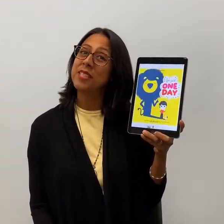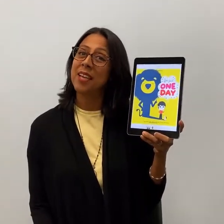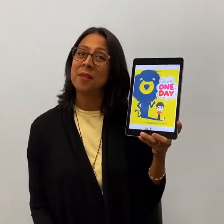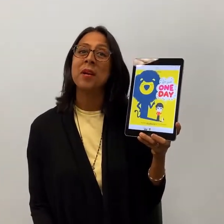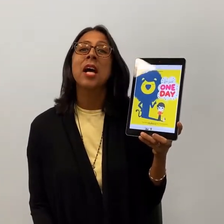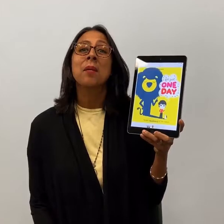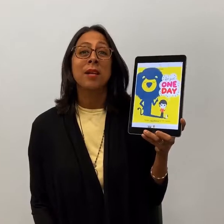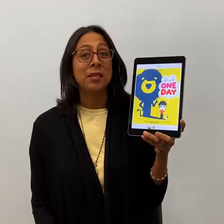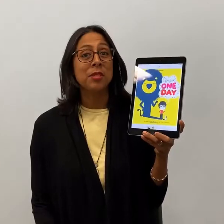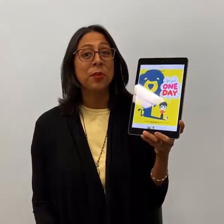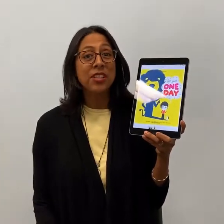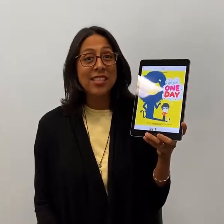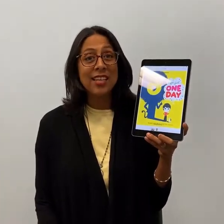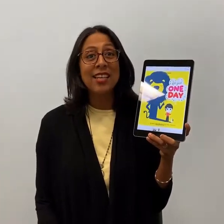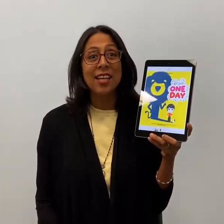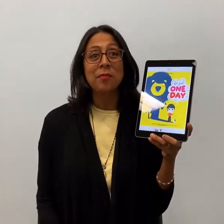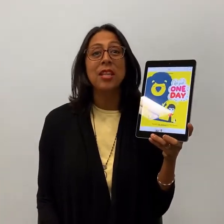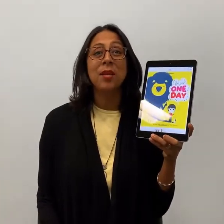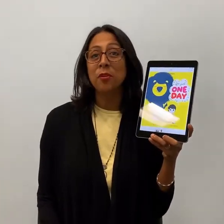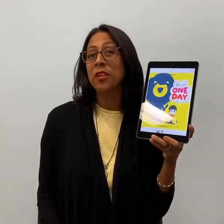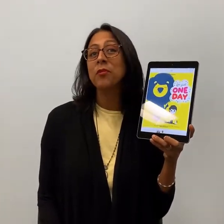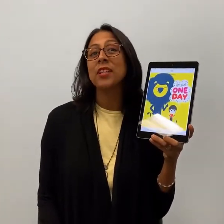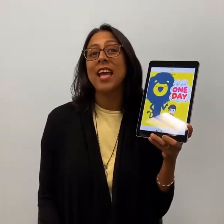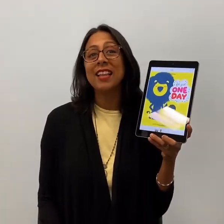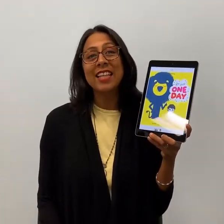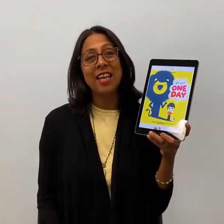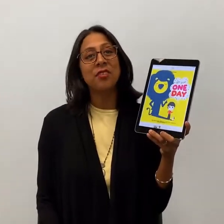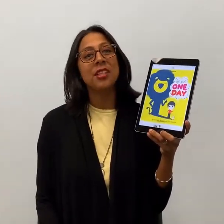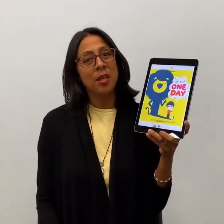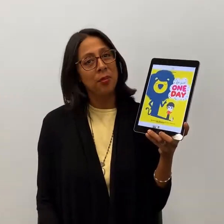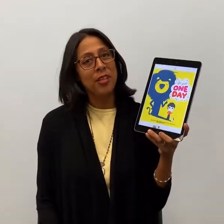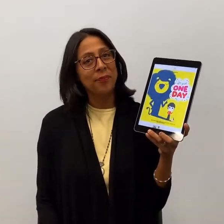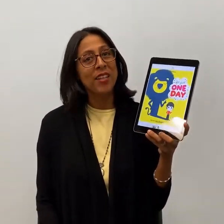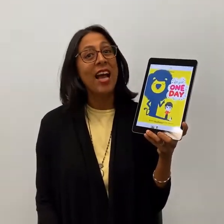Hello and welcome to Book and Movement time. My name is Bernadette and I am a librarian with LA County Library.